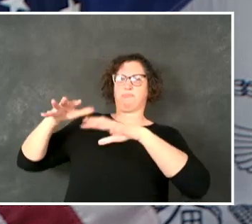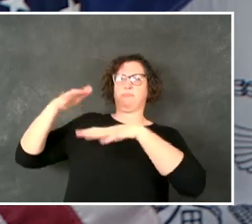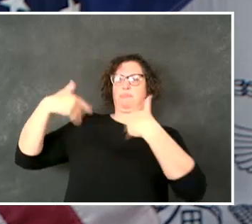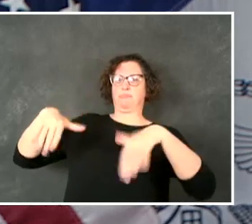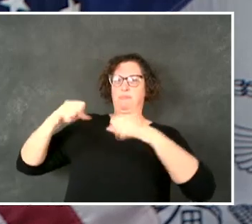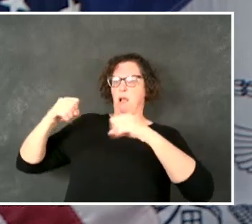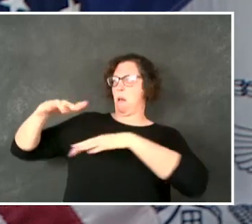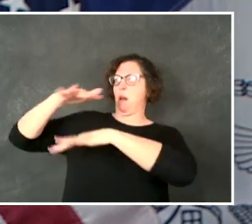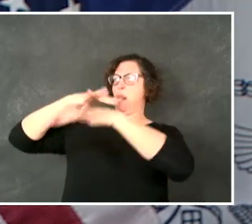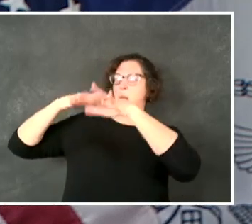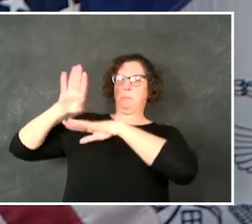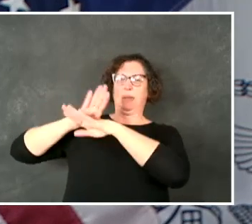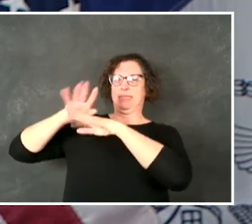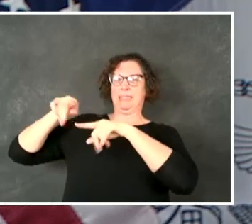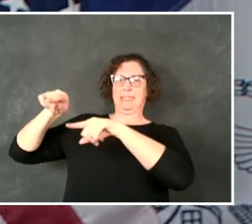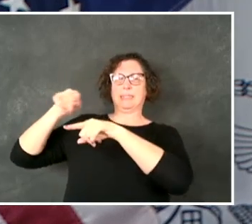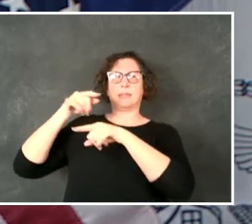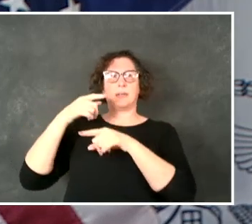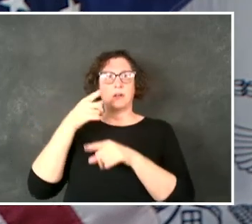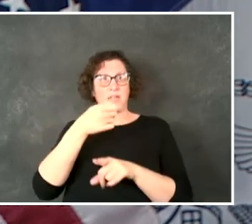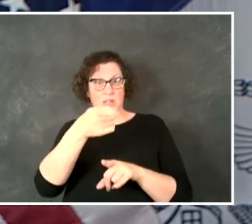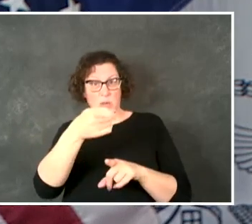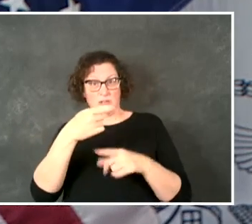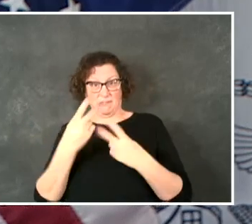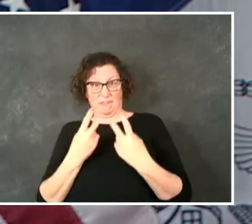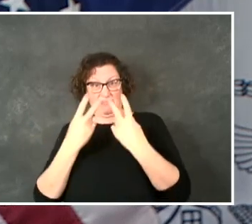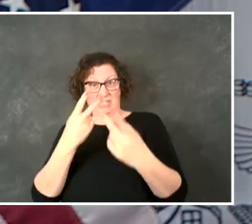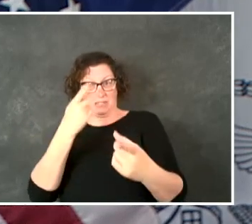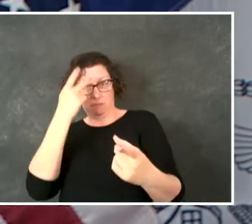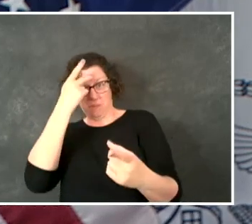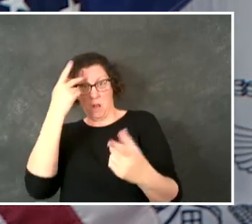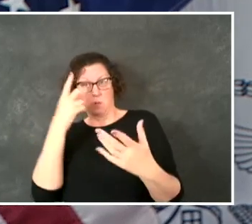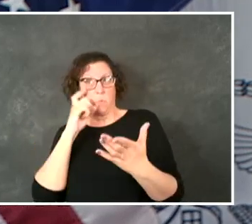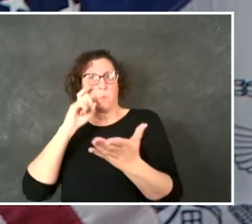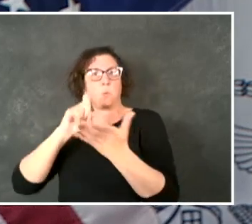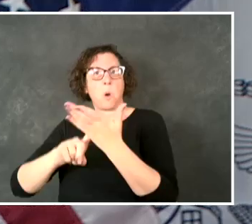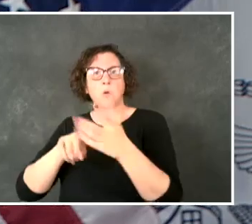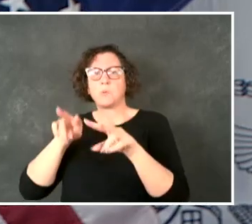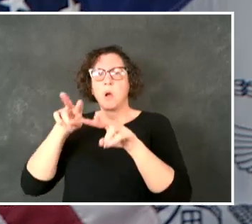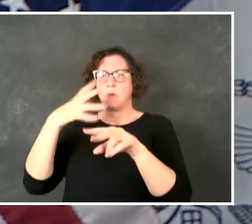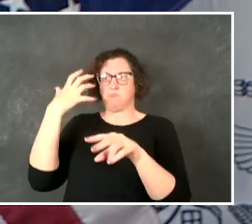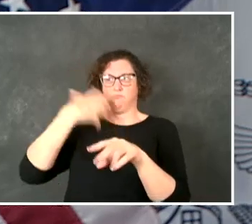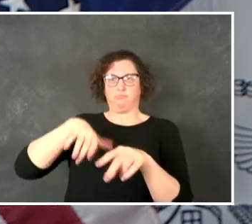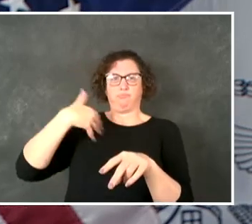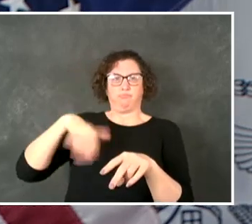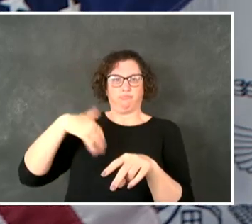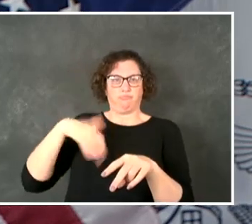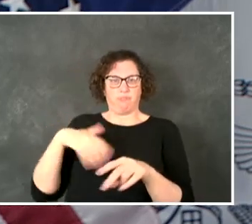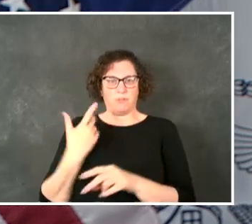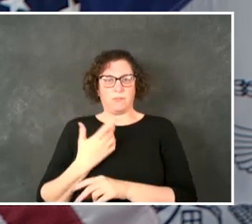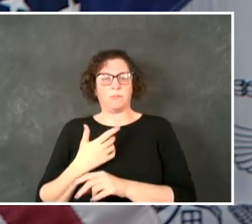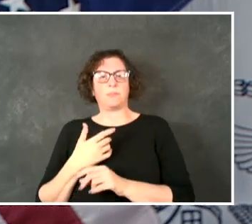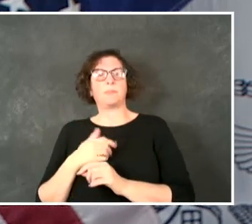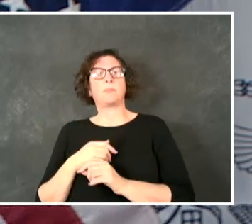WEEKEND, WONDERING HOW YOUR EXPERIENCES IN THE PARK SHAPE ANY CHANGE THIS DIECSI ONTHAT YOU MADE.